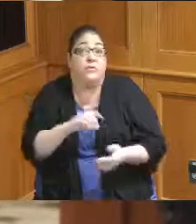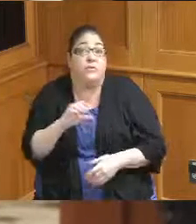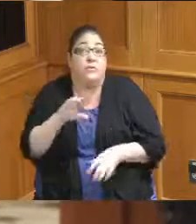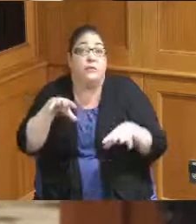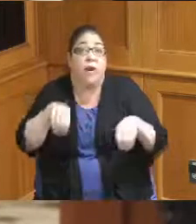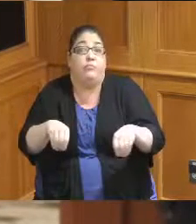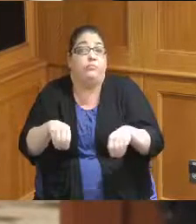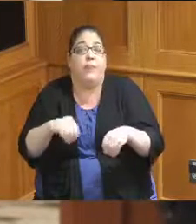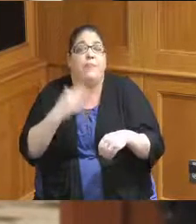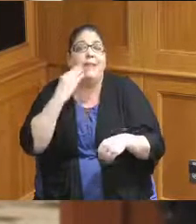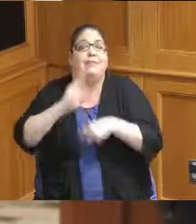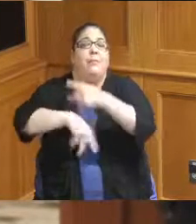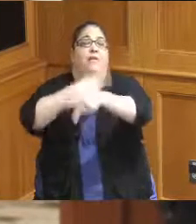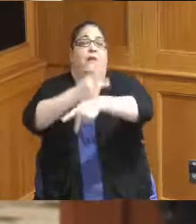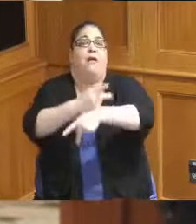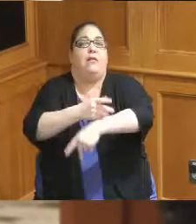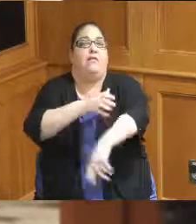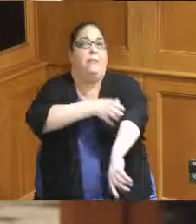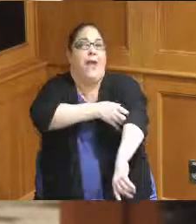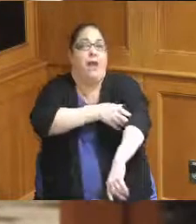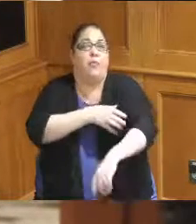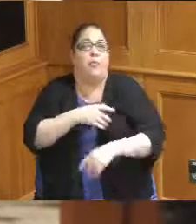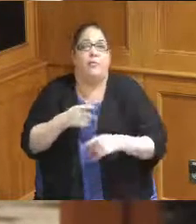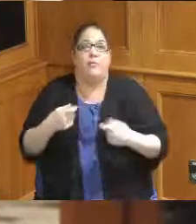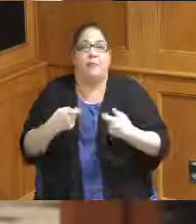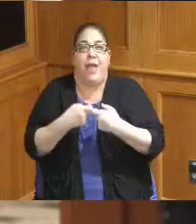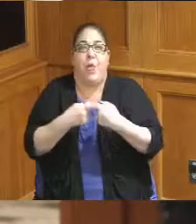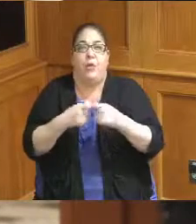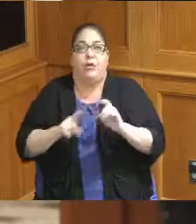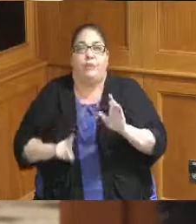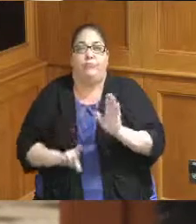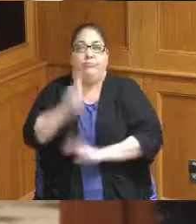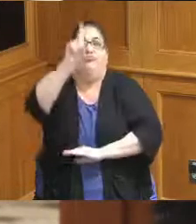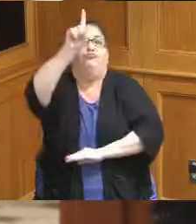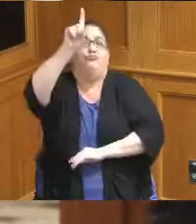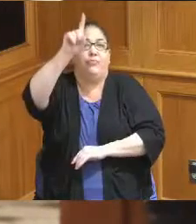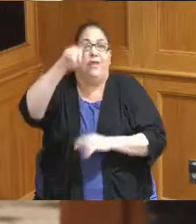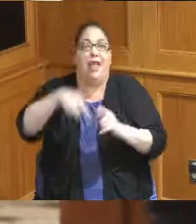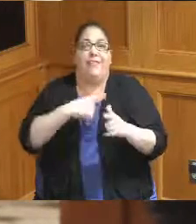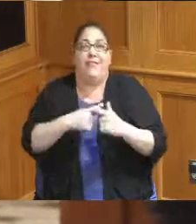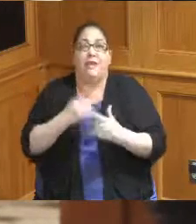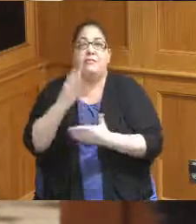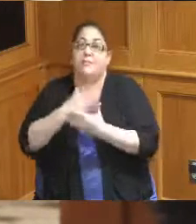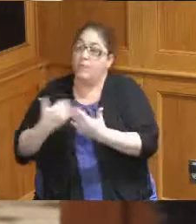the power surge some of our equipment was still powered and some was not so as a result of that